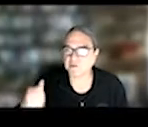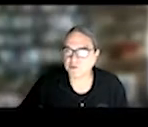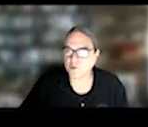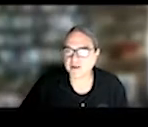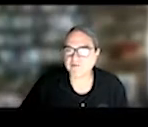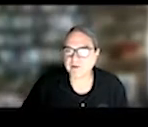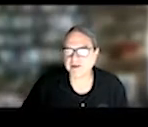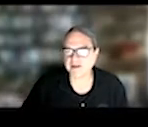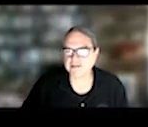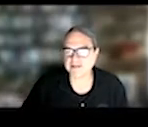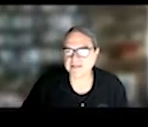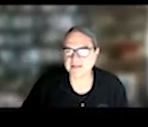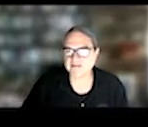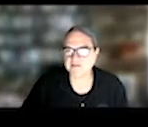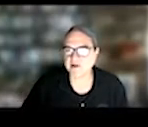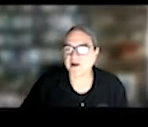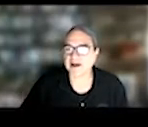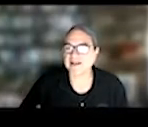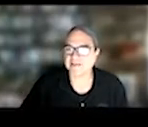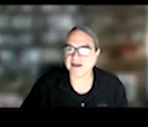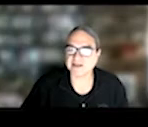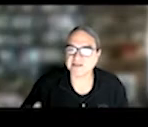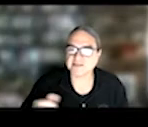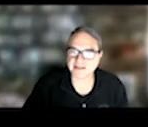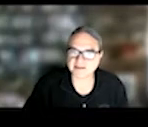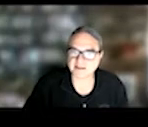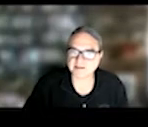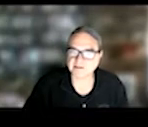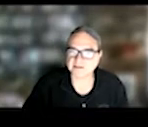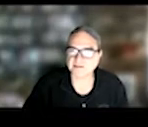the majority of American Indians Alaska natives are not in the IHS data set. So it's something